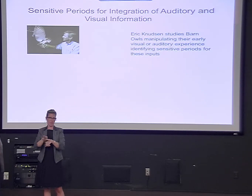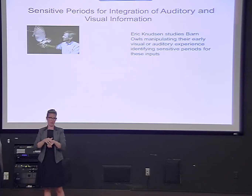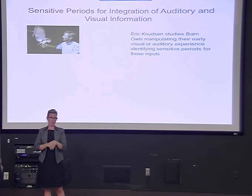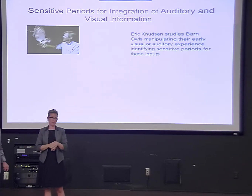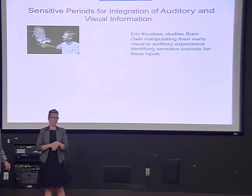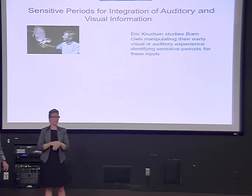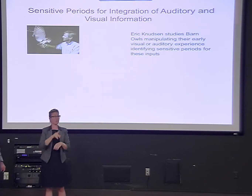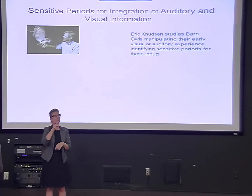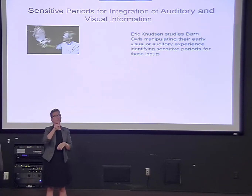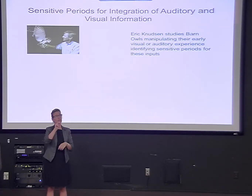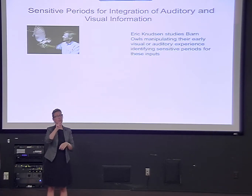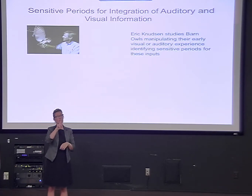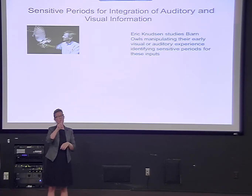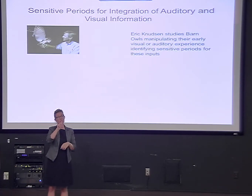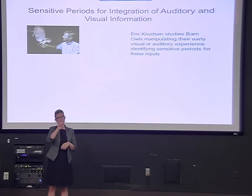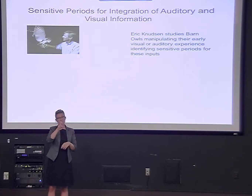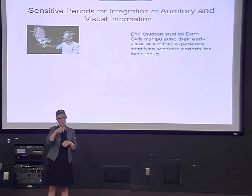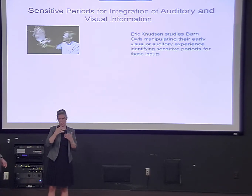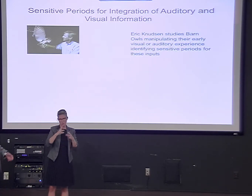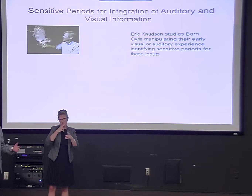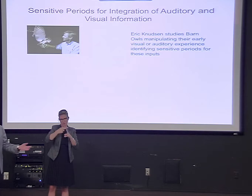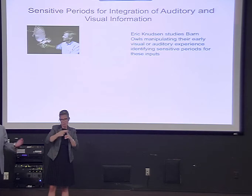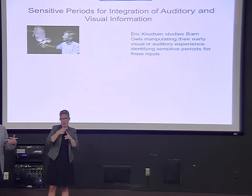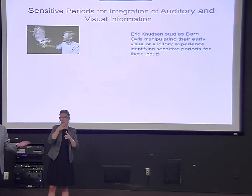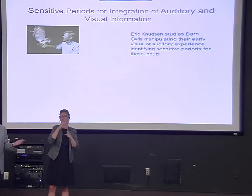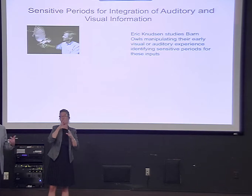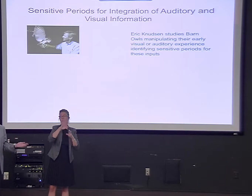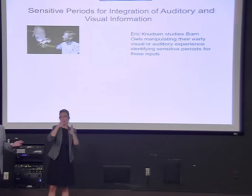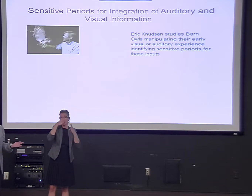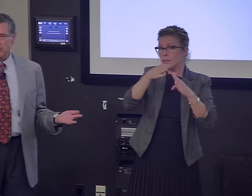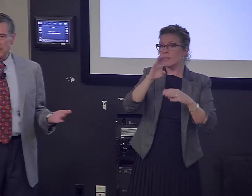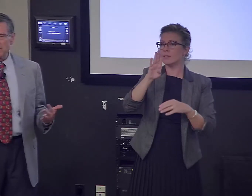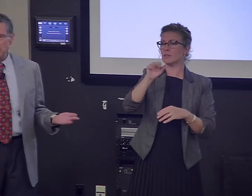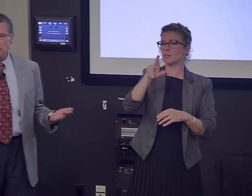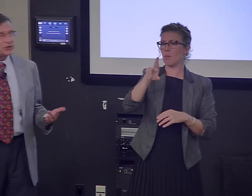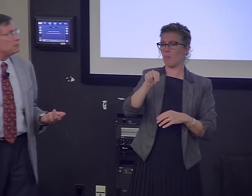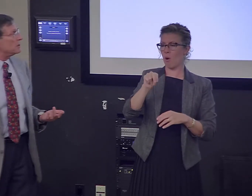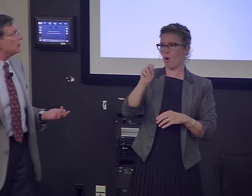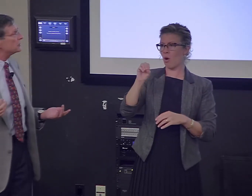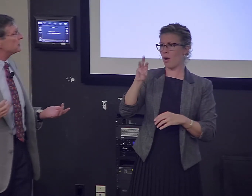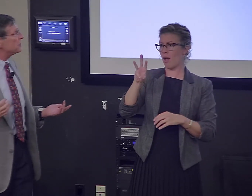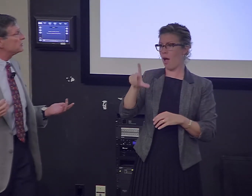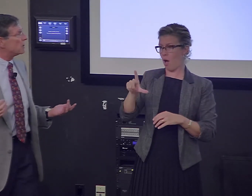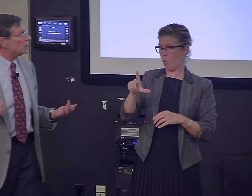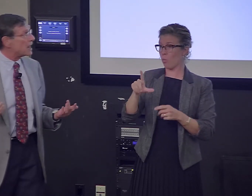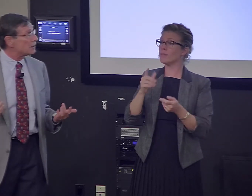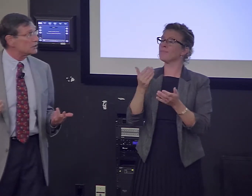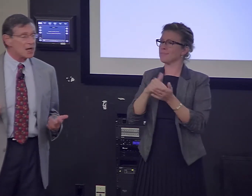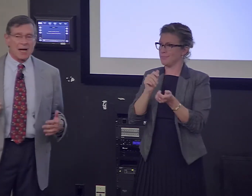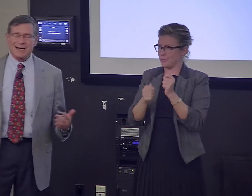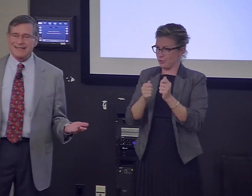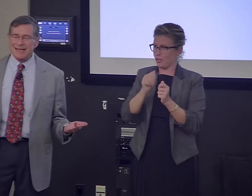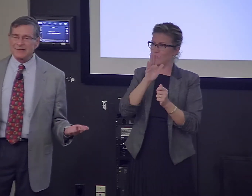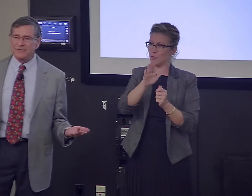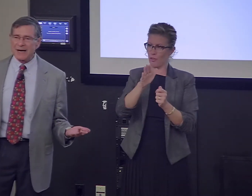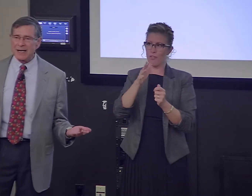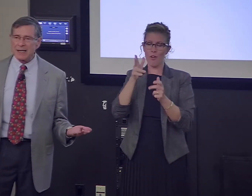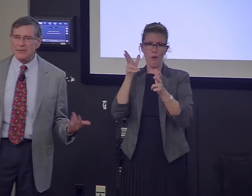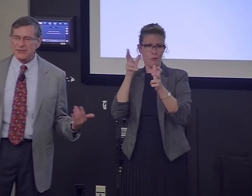he worked with barn owls and manipulates the auditory and visual experience of these barn owls identifying